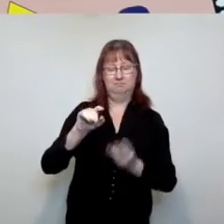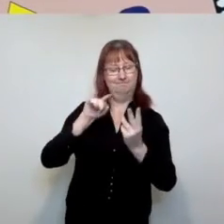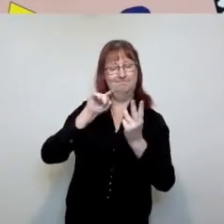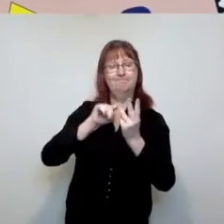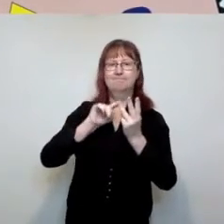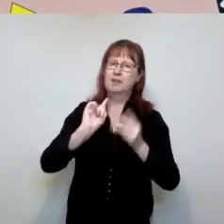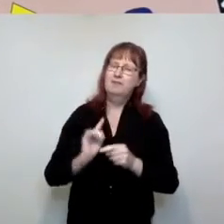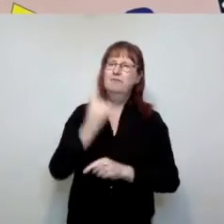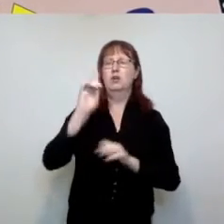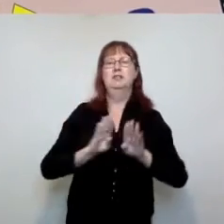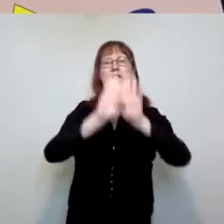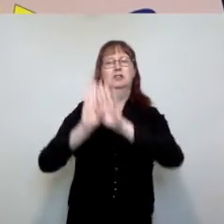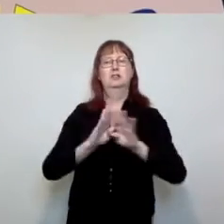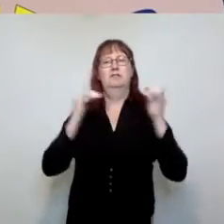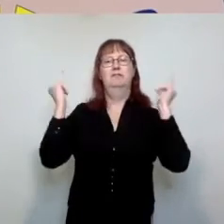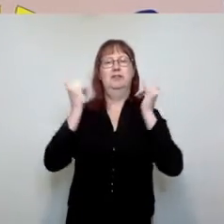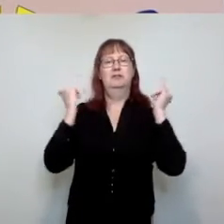disabled people's art and culture.